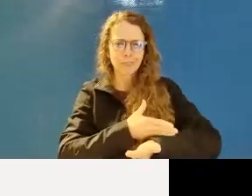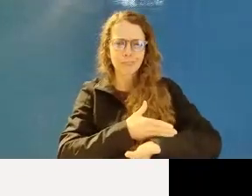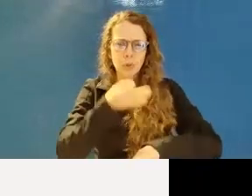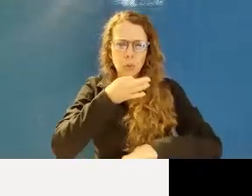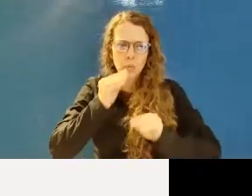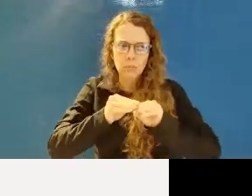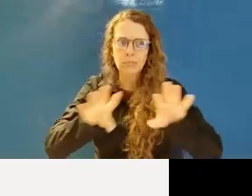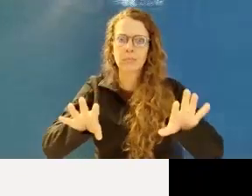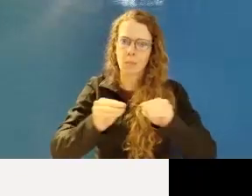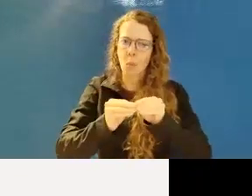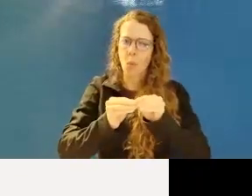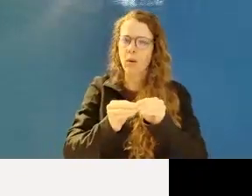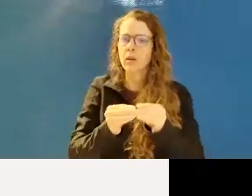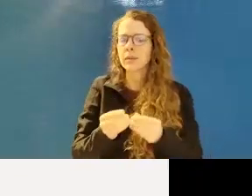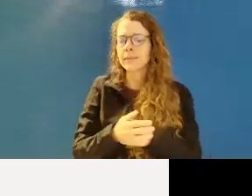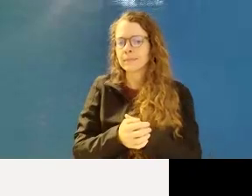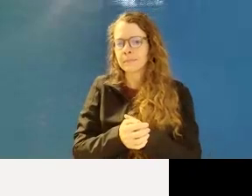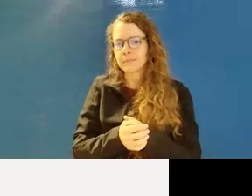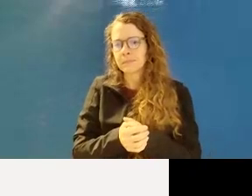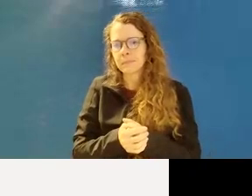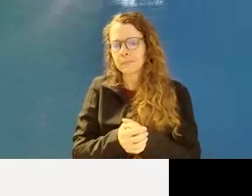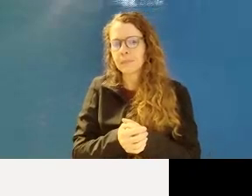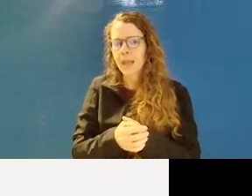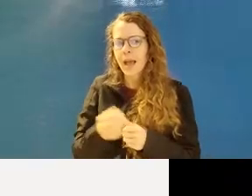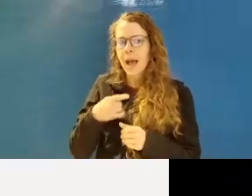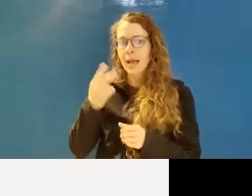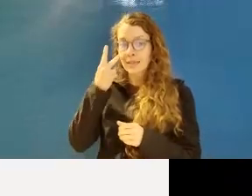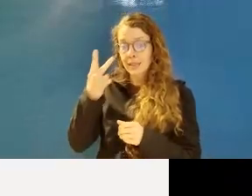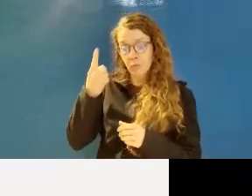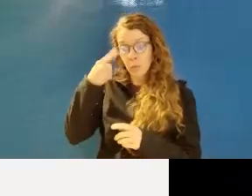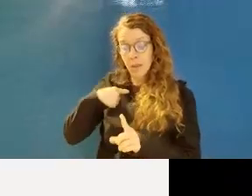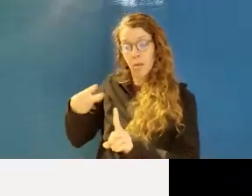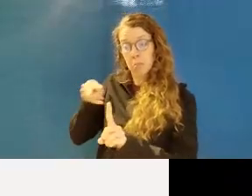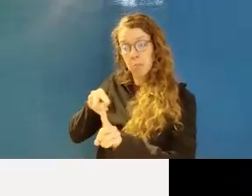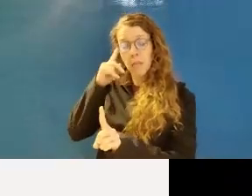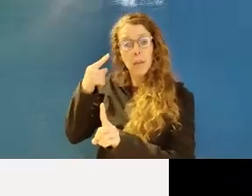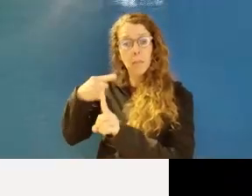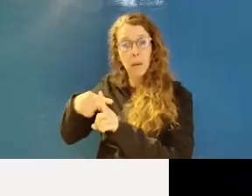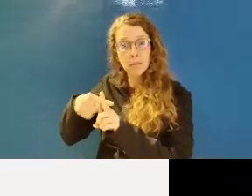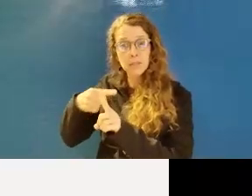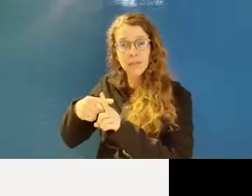And so I think I see it as a good thing for us because we were sort of the guinea pigs on it.